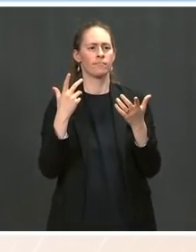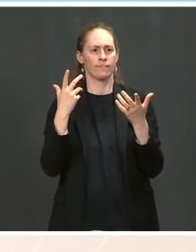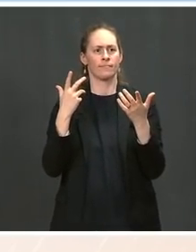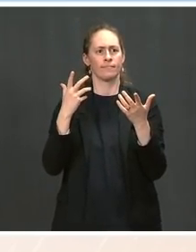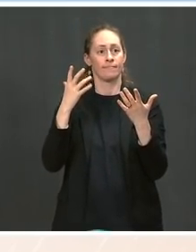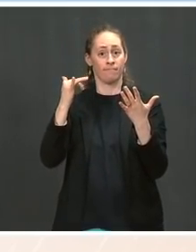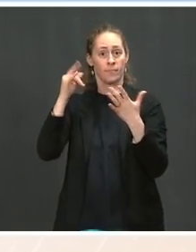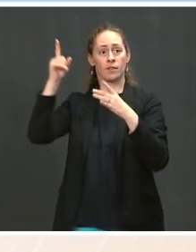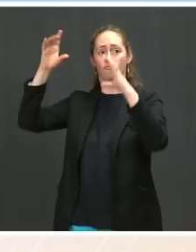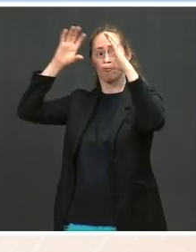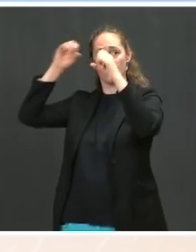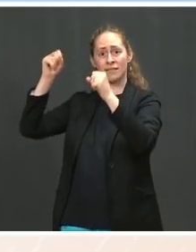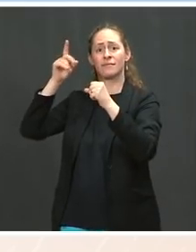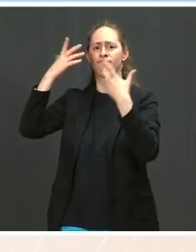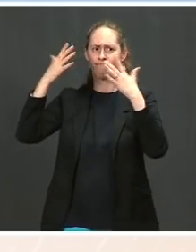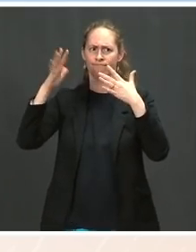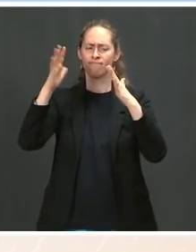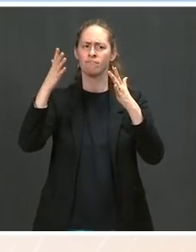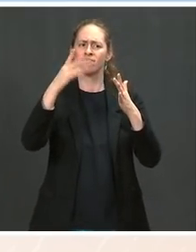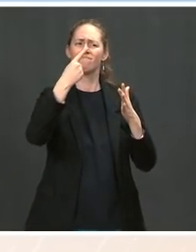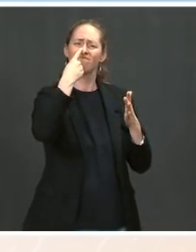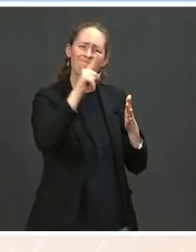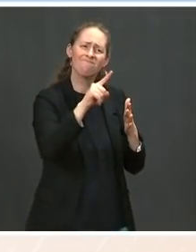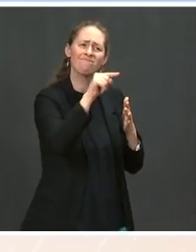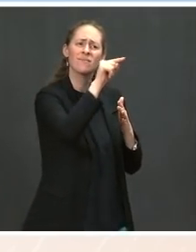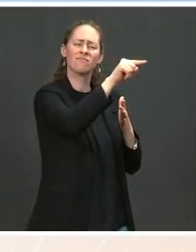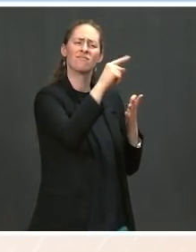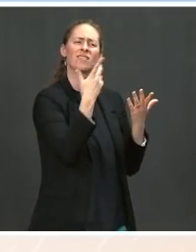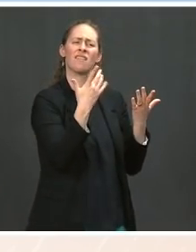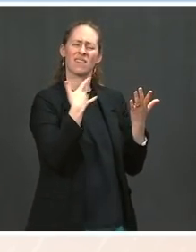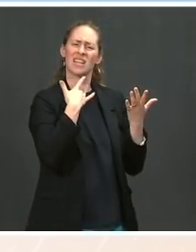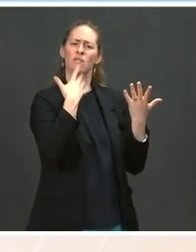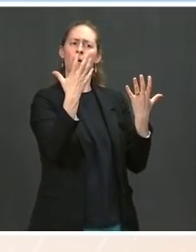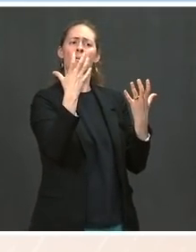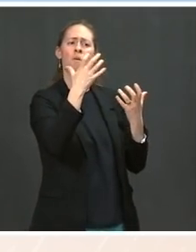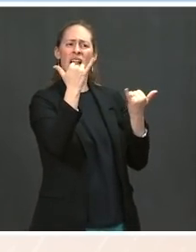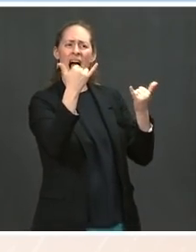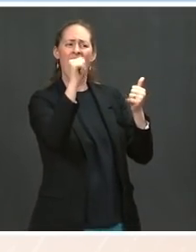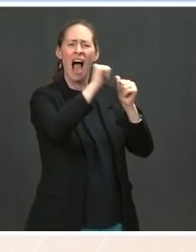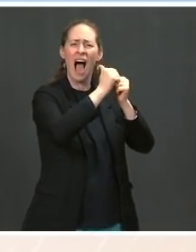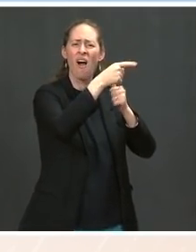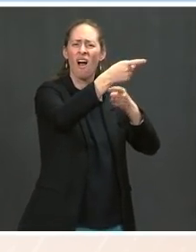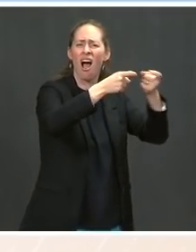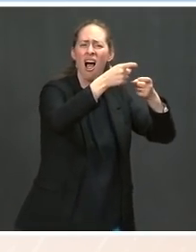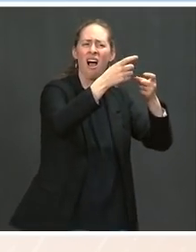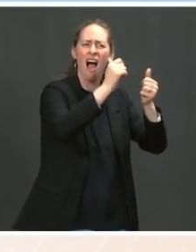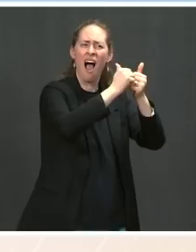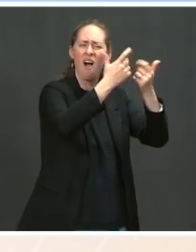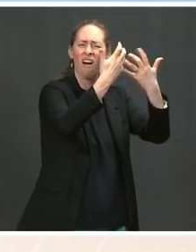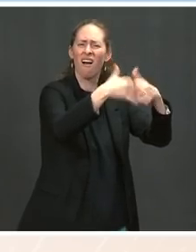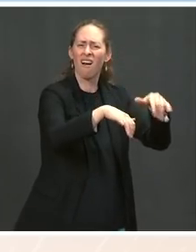for his release through –through many of those channels. The purpose of this call was to discuss,